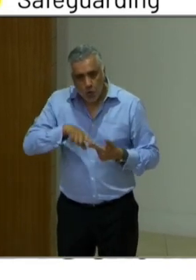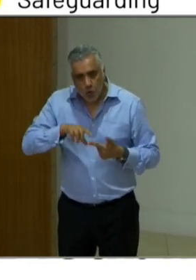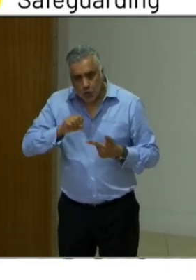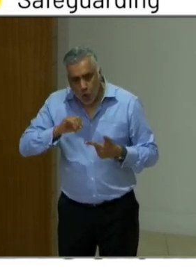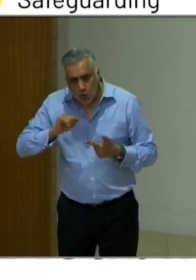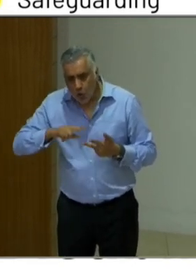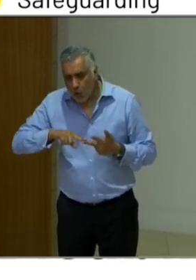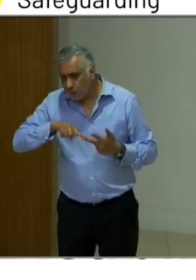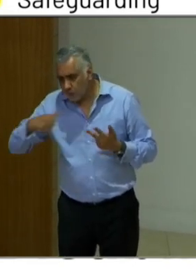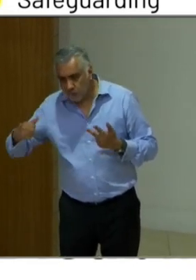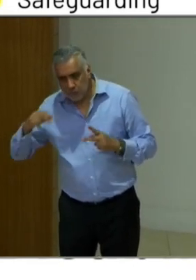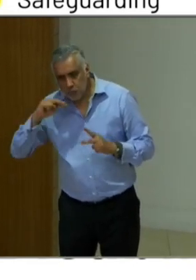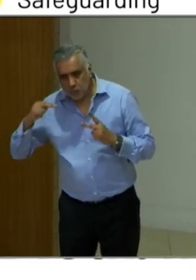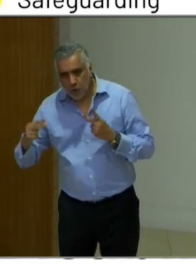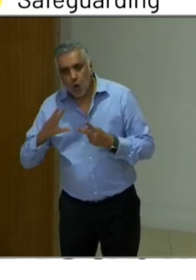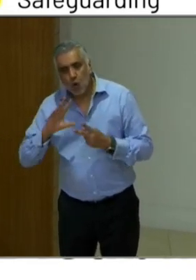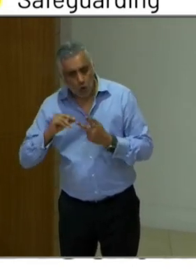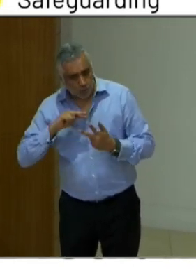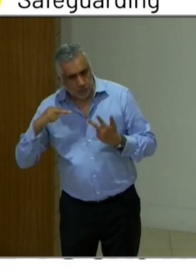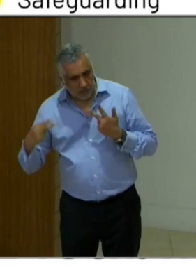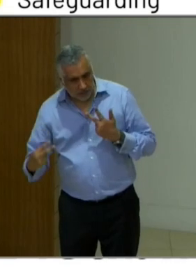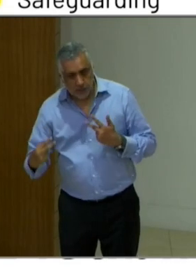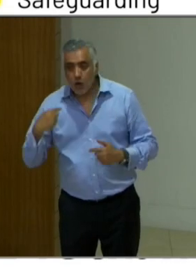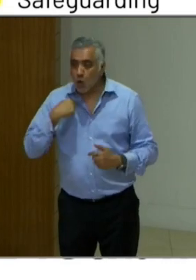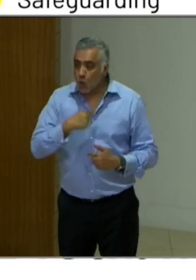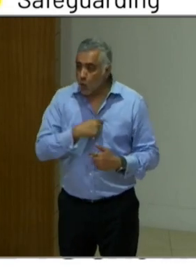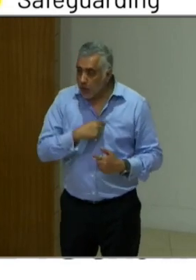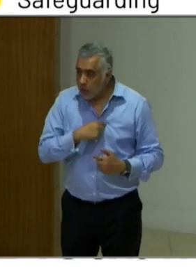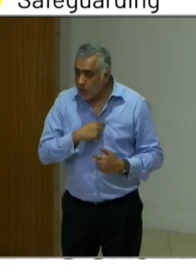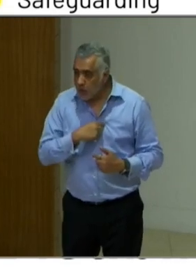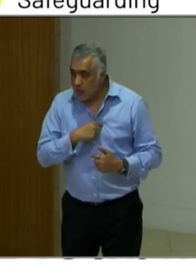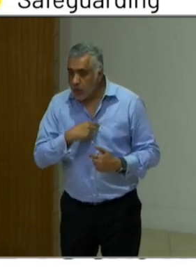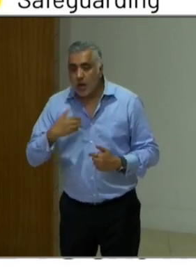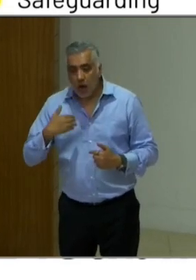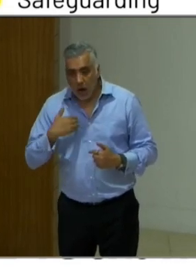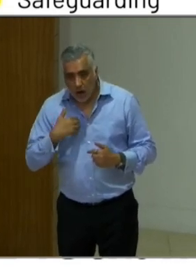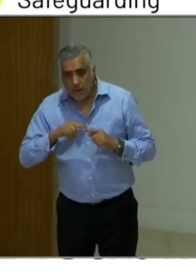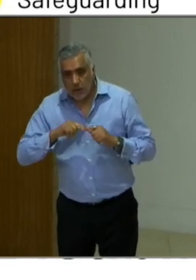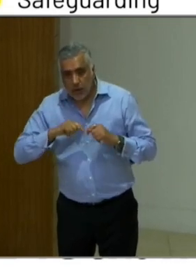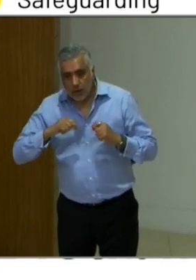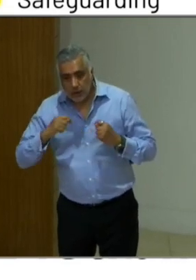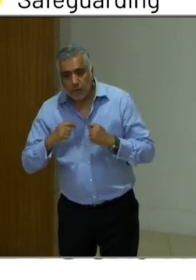perspectives, we realise that one foundational theme is that of disability